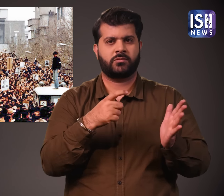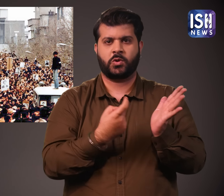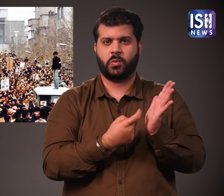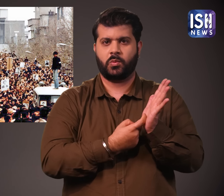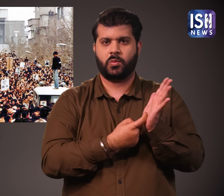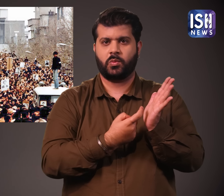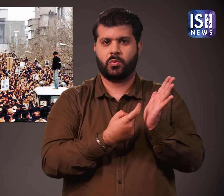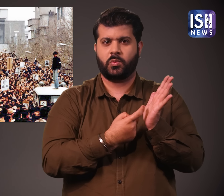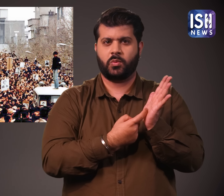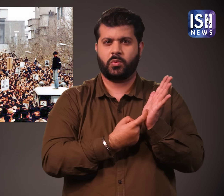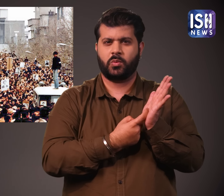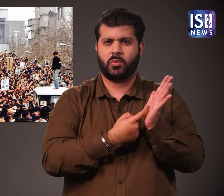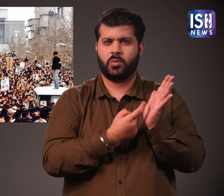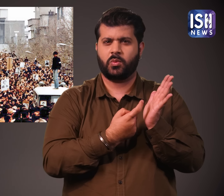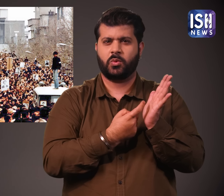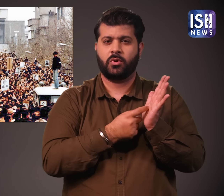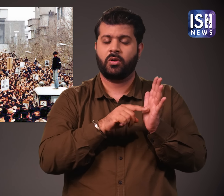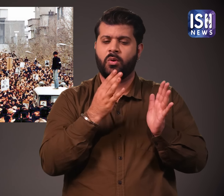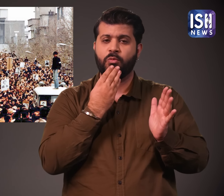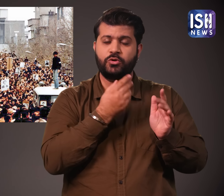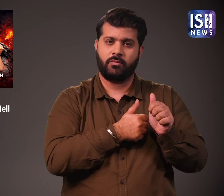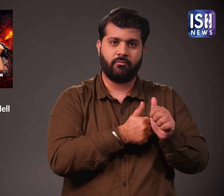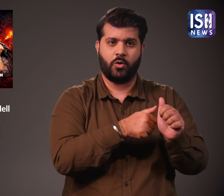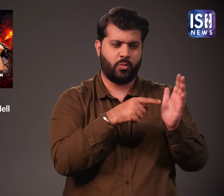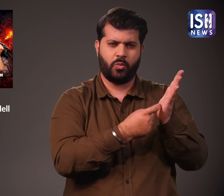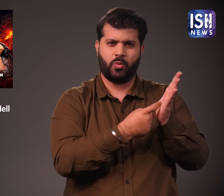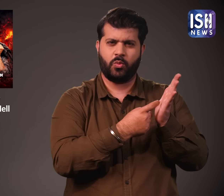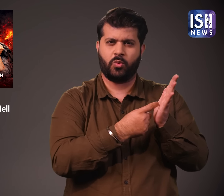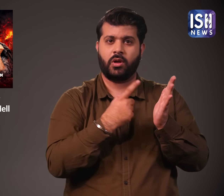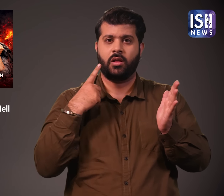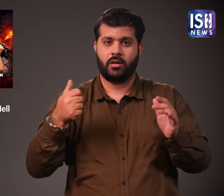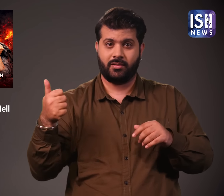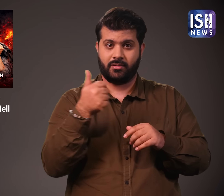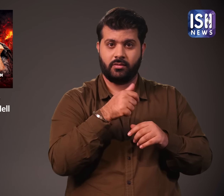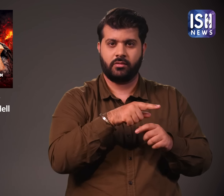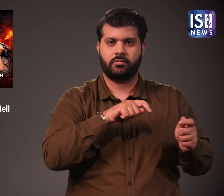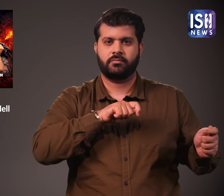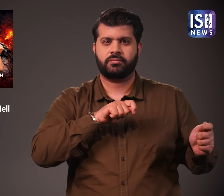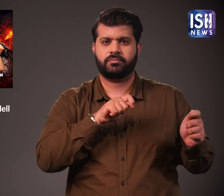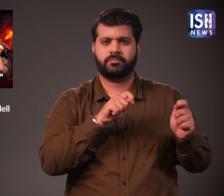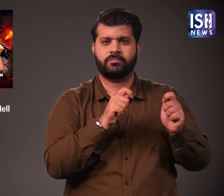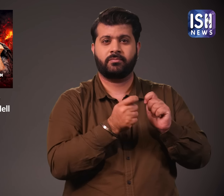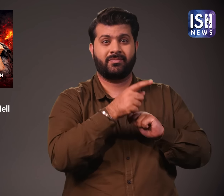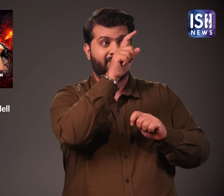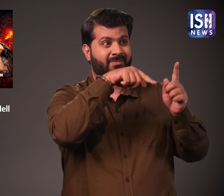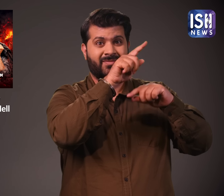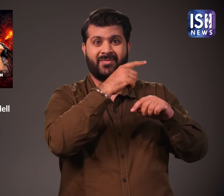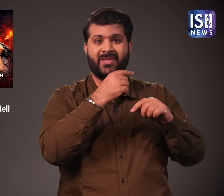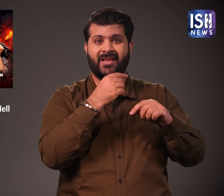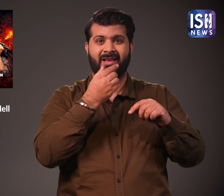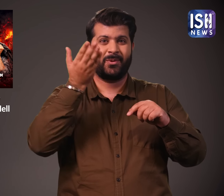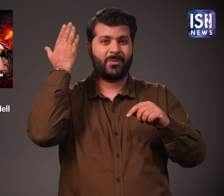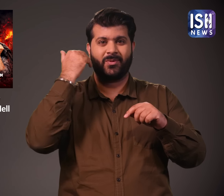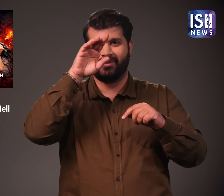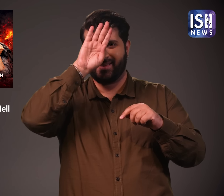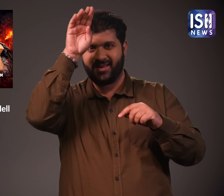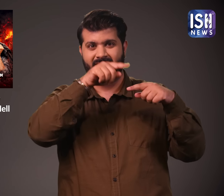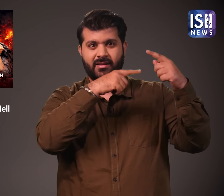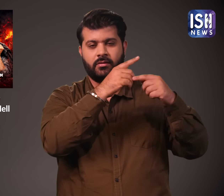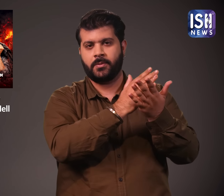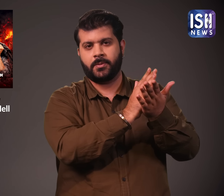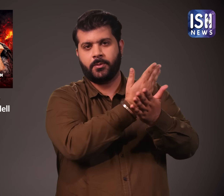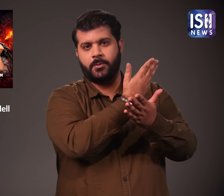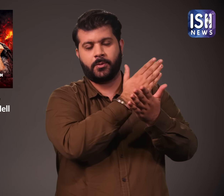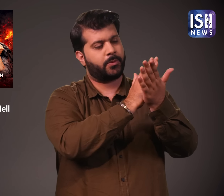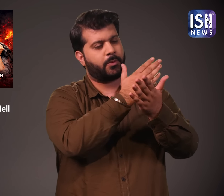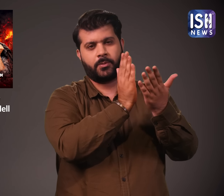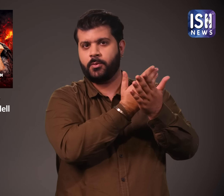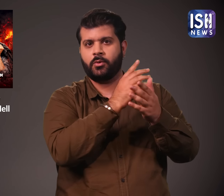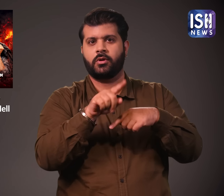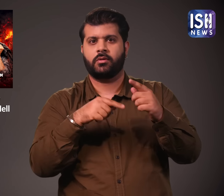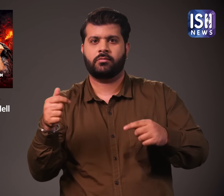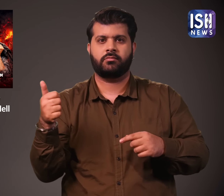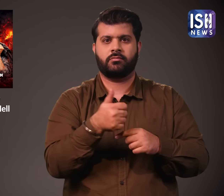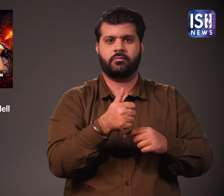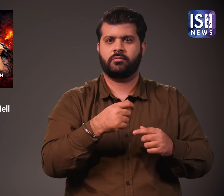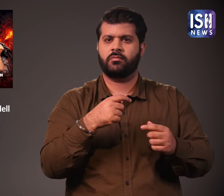The monarchy was overthrown, and Iran became an Islamic Republic led by religious leaders.